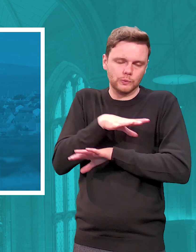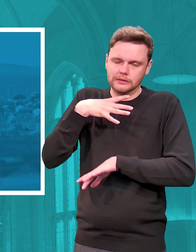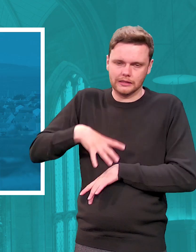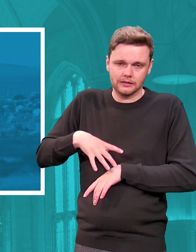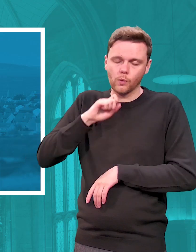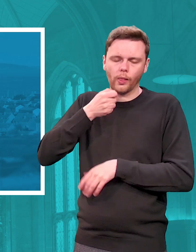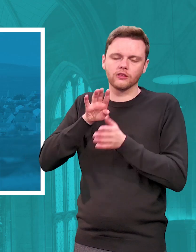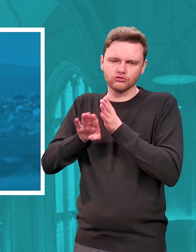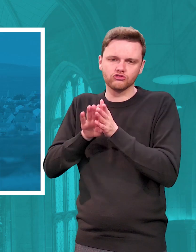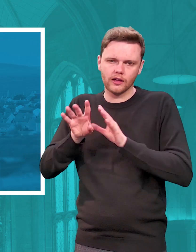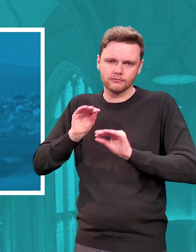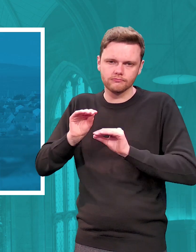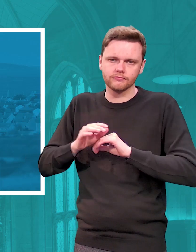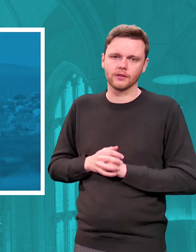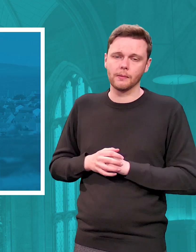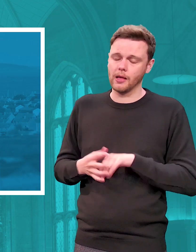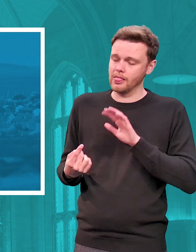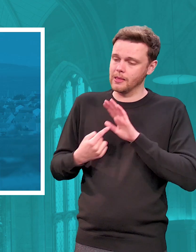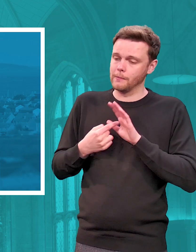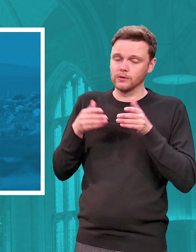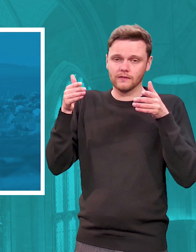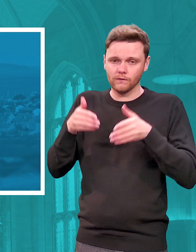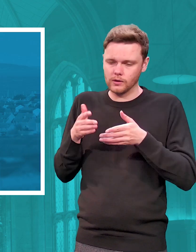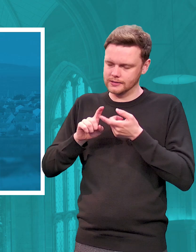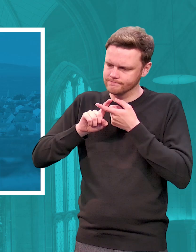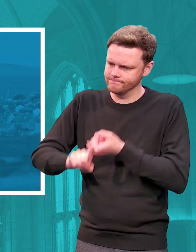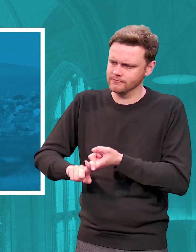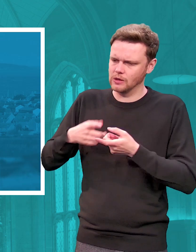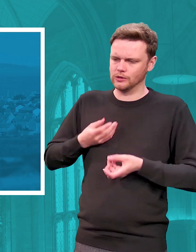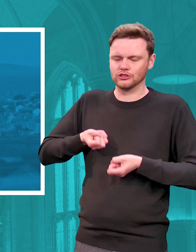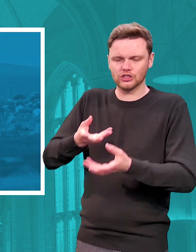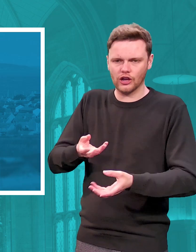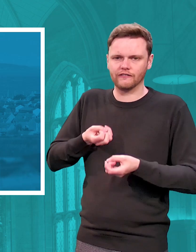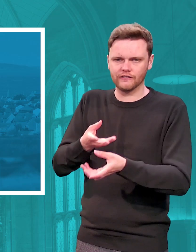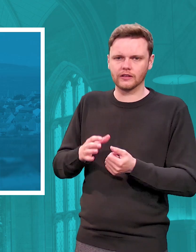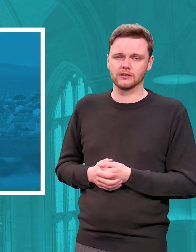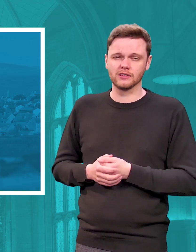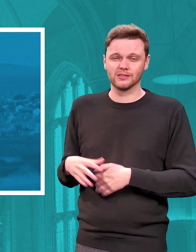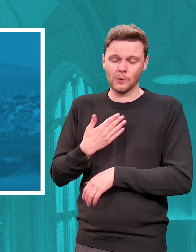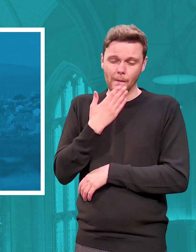The key focus is on the commitment to serve. Please consider serving in such a role.